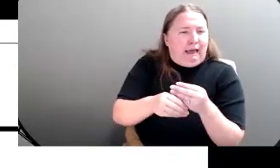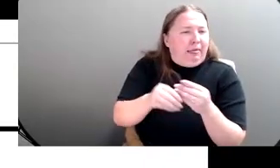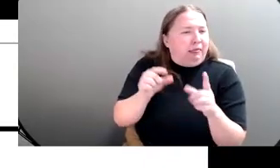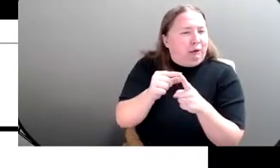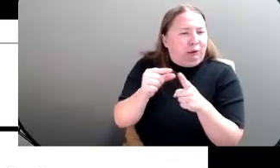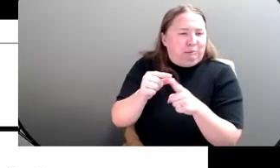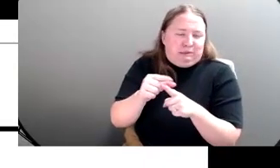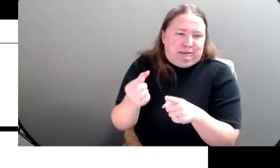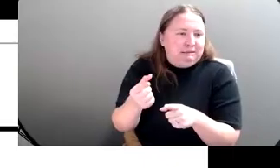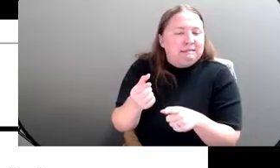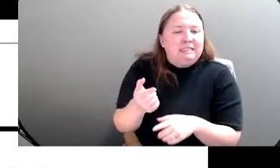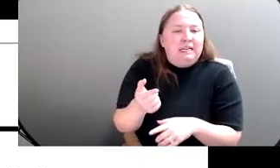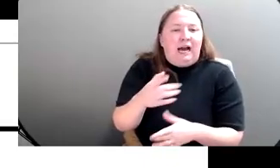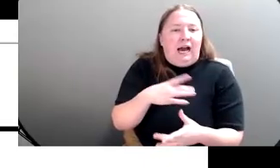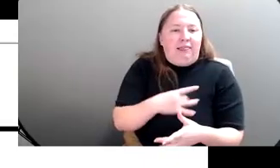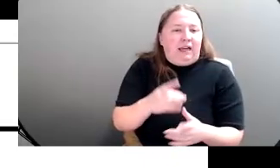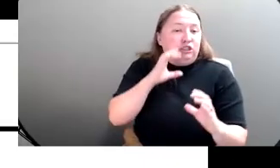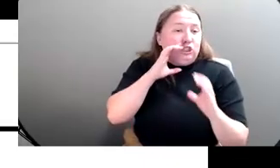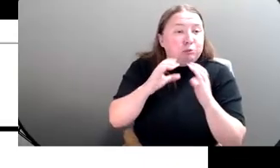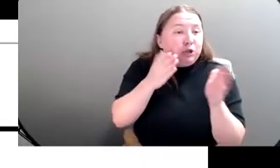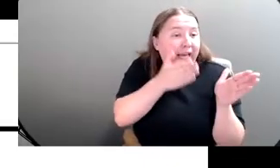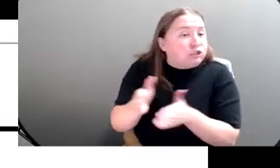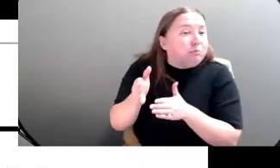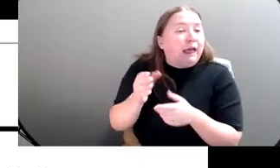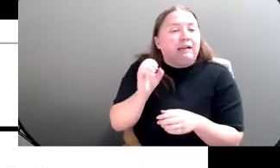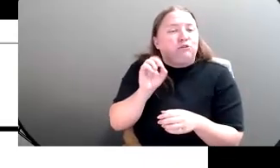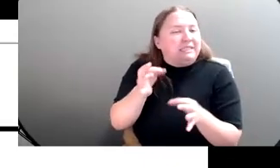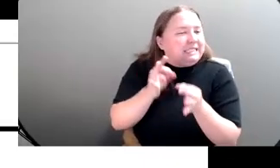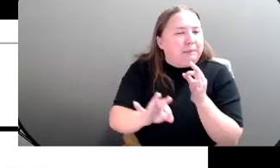I like just like communication plan, communication policy,